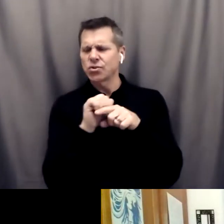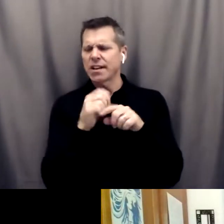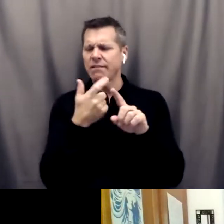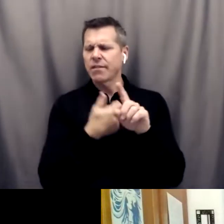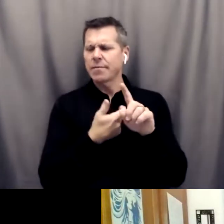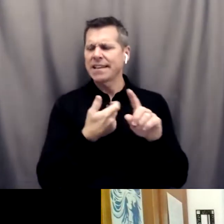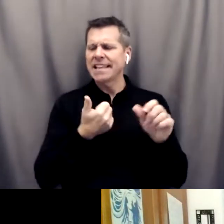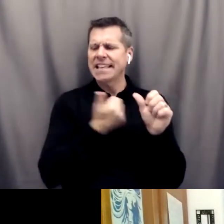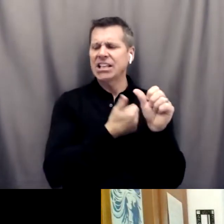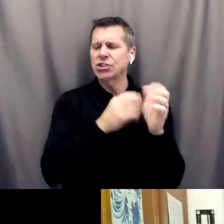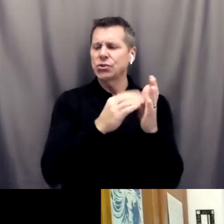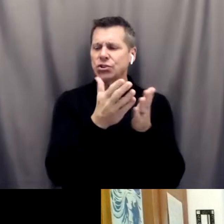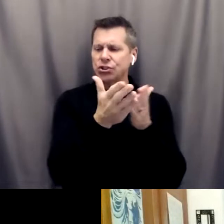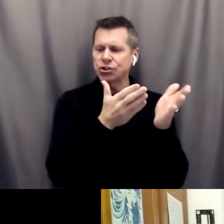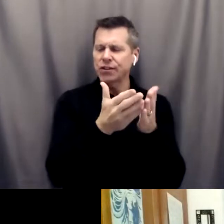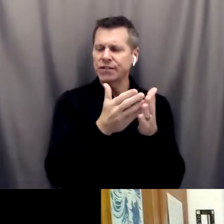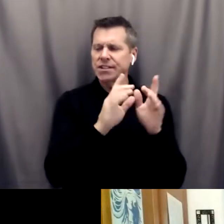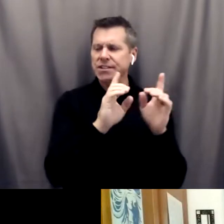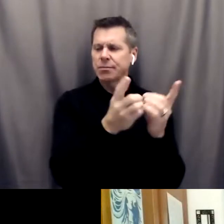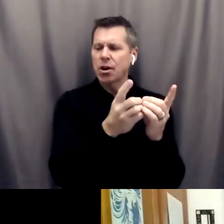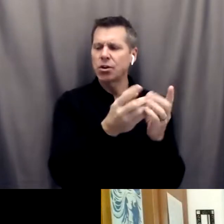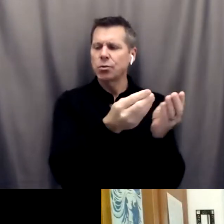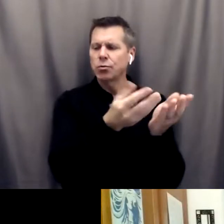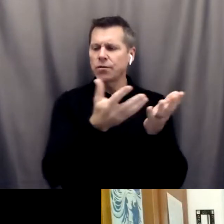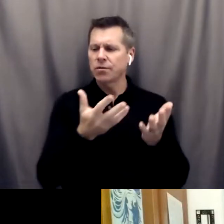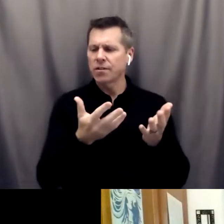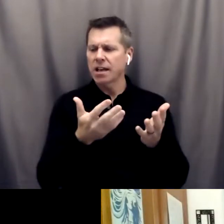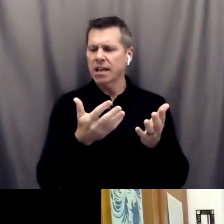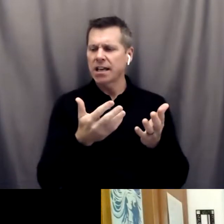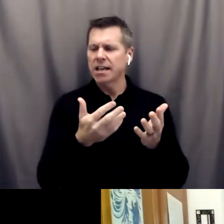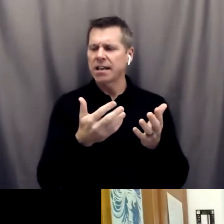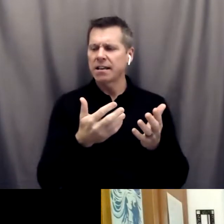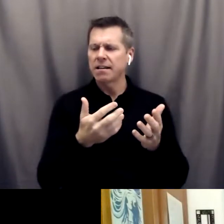departments regularly to provide insight and if there is a general question that arises.